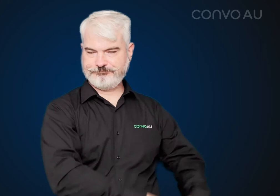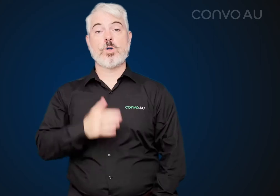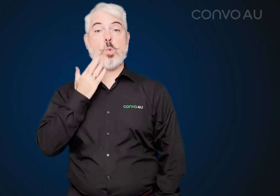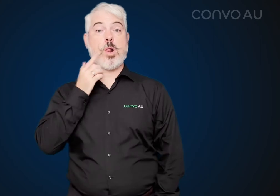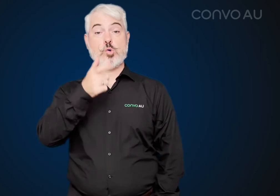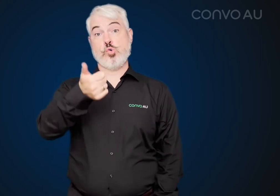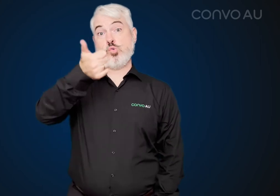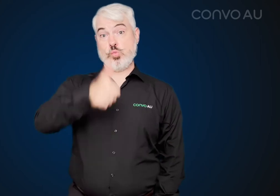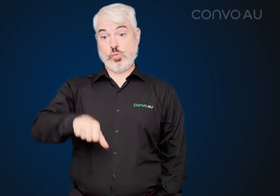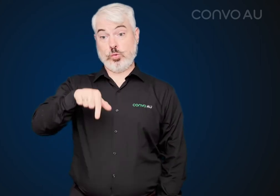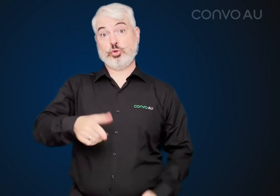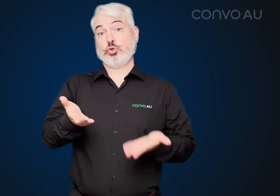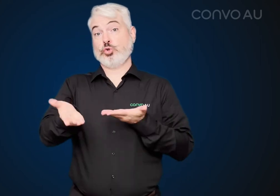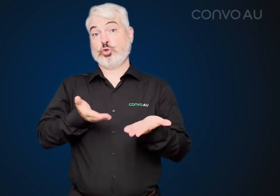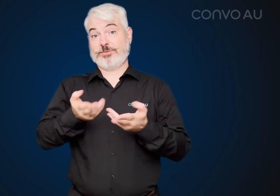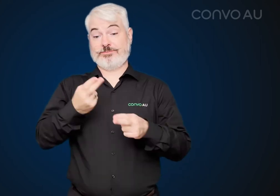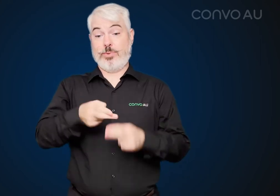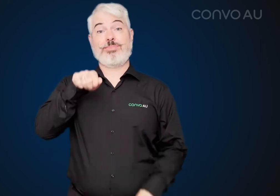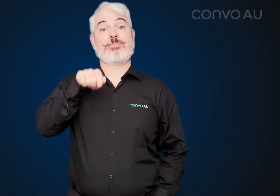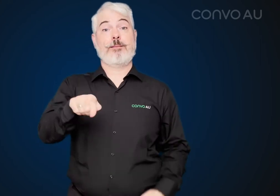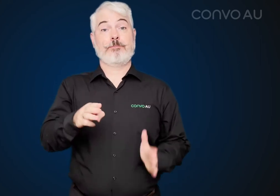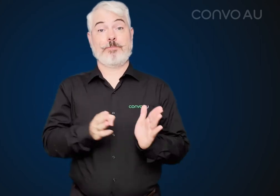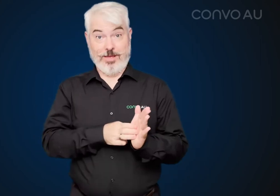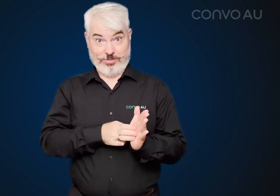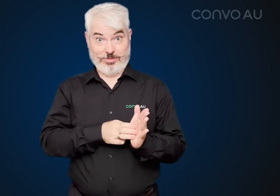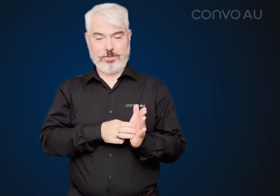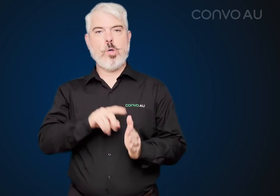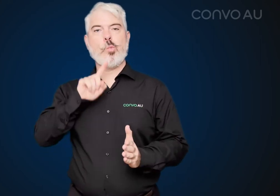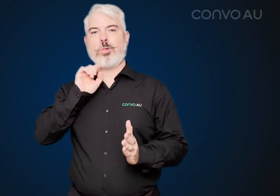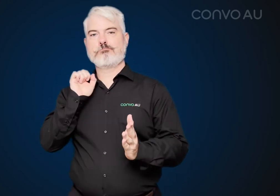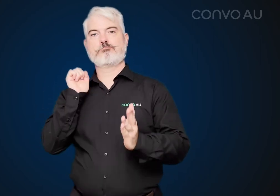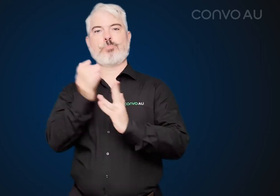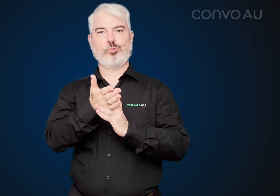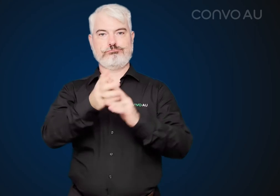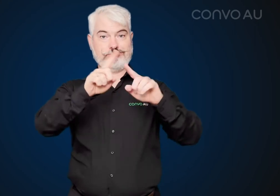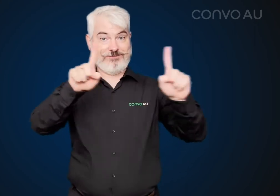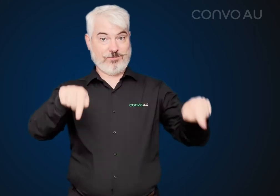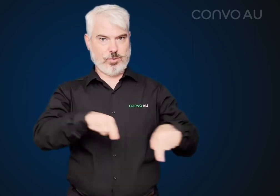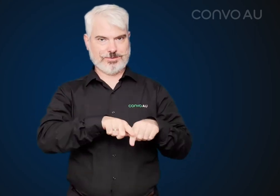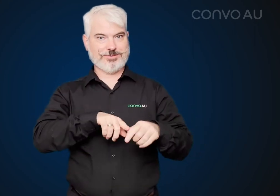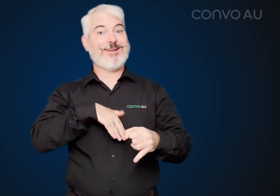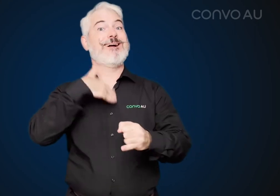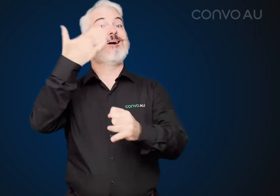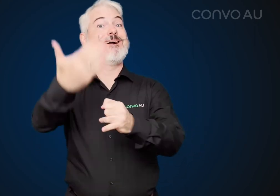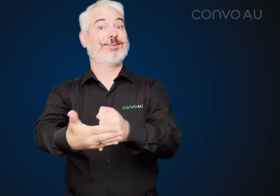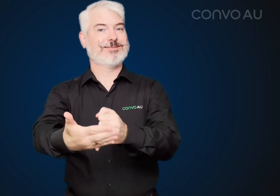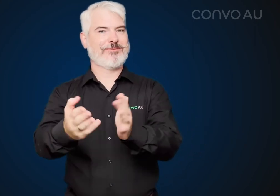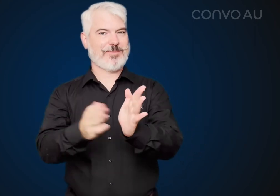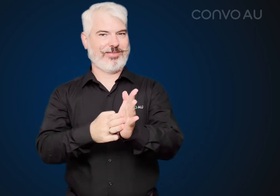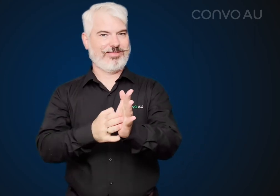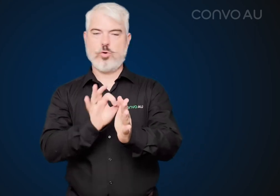Your EAF invoice will be sent at the end of each month when you use our services,